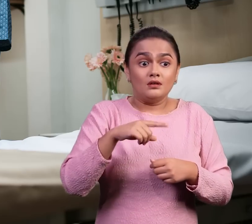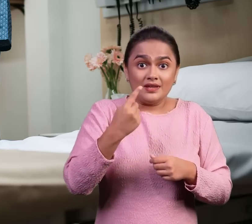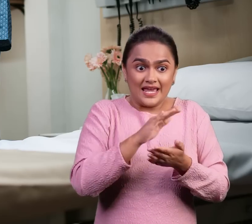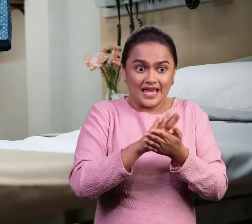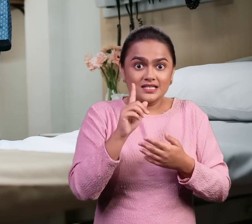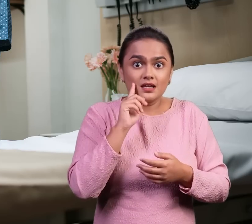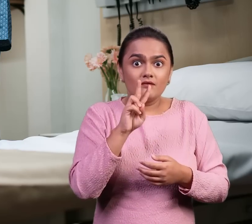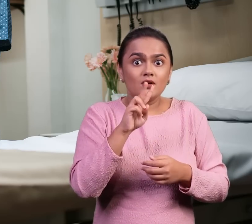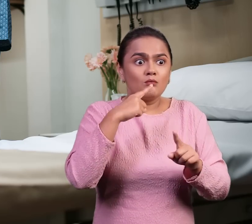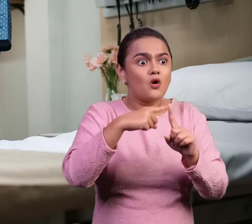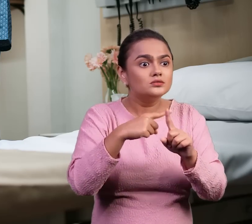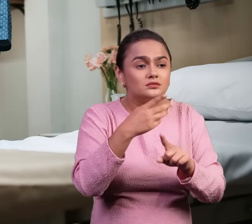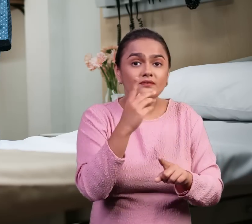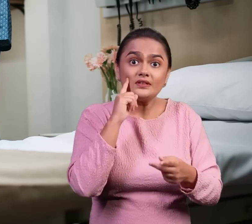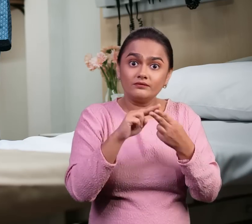If a pregnant woman tests HIV-positive,